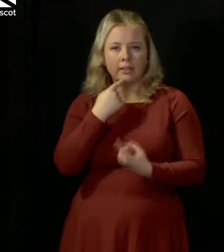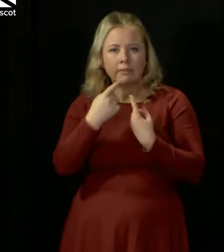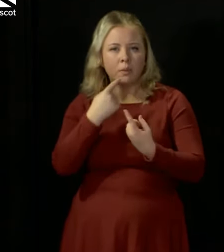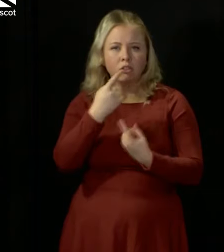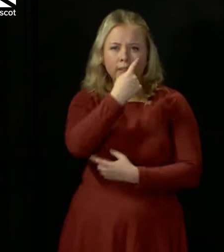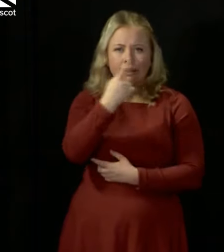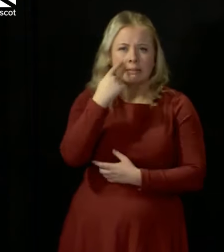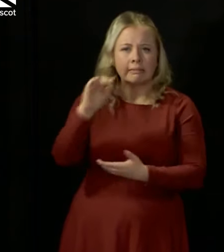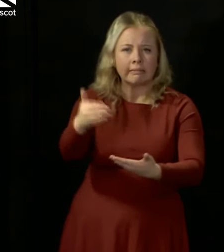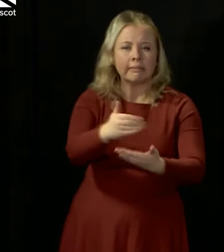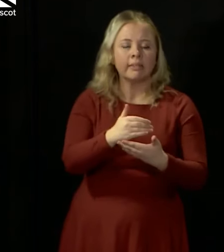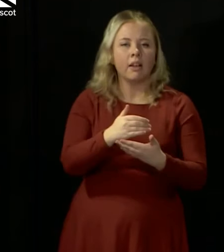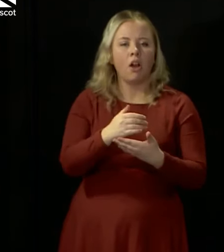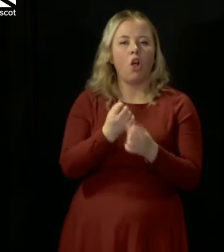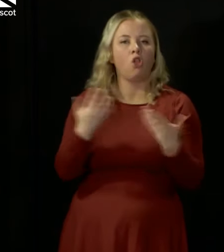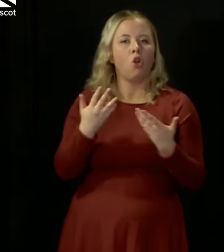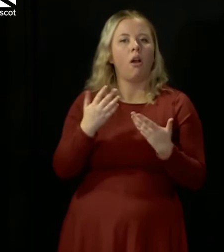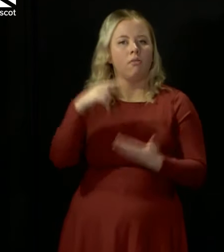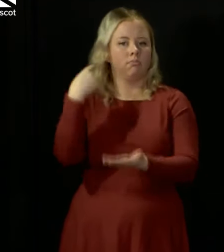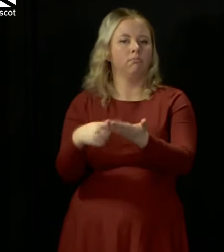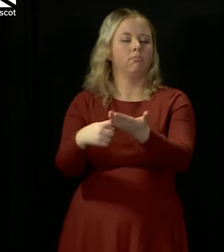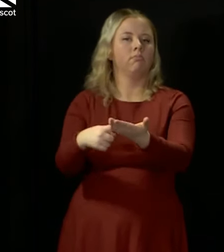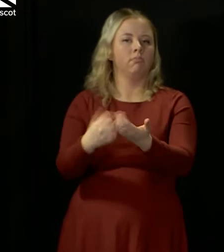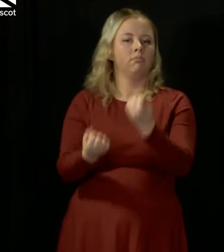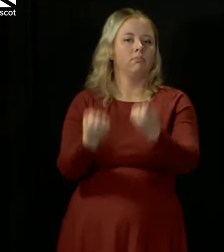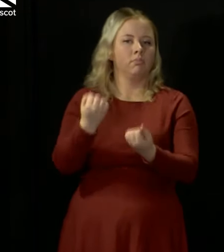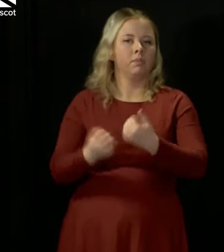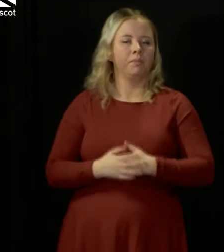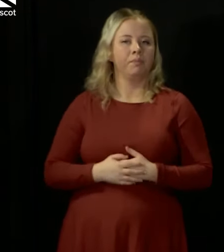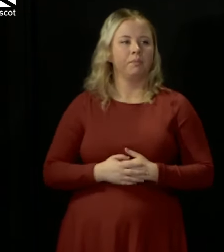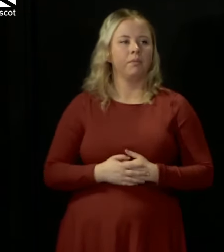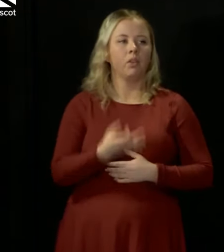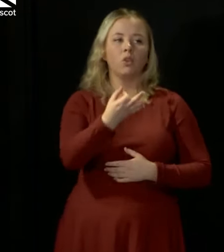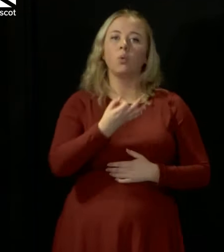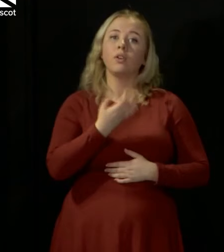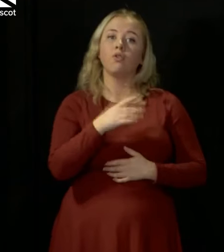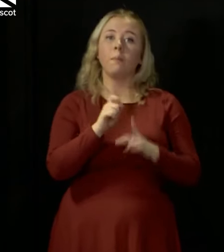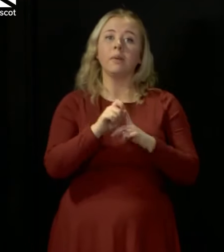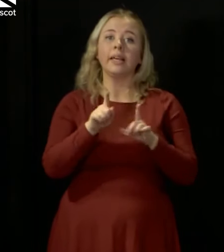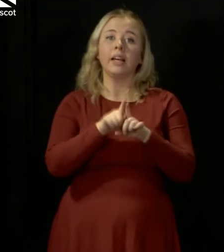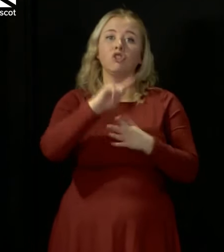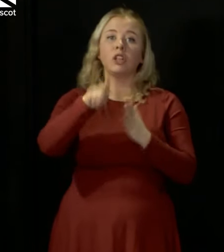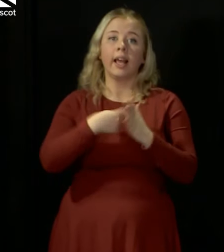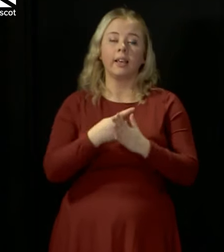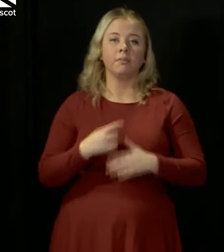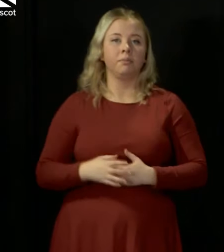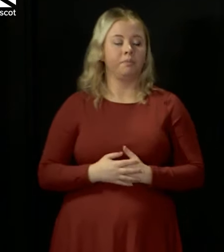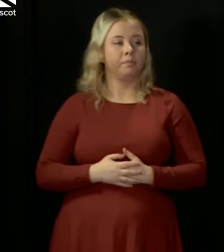about what might be safe to do and what isn't. Calum Ross from the P&J.